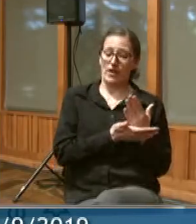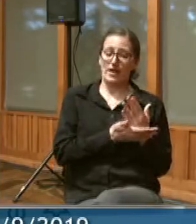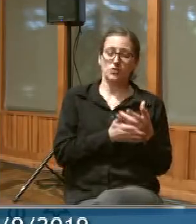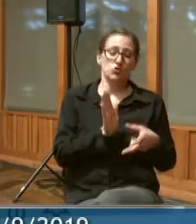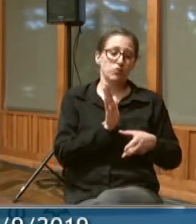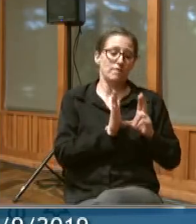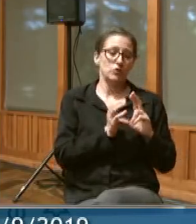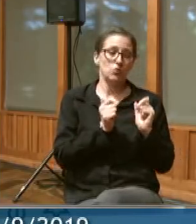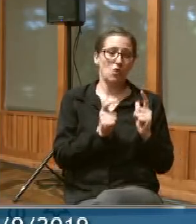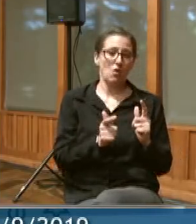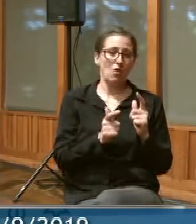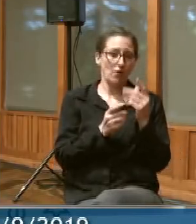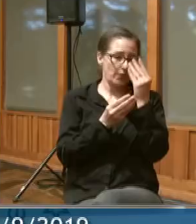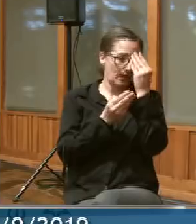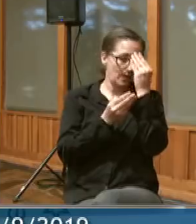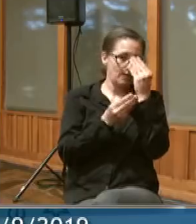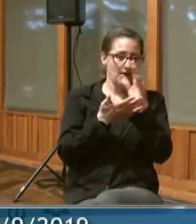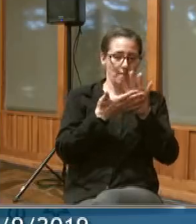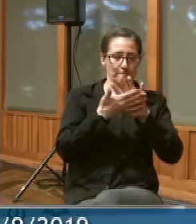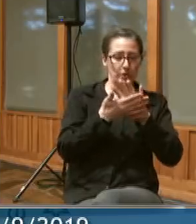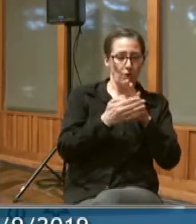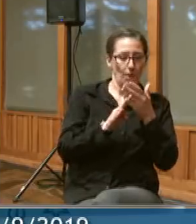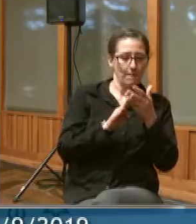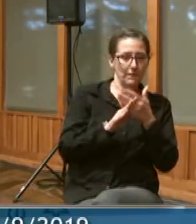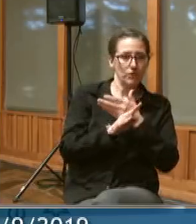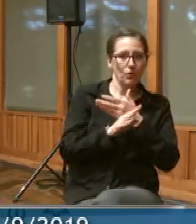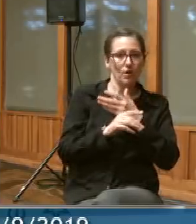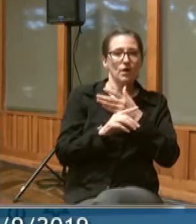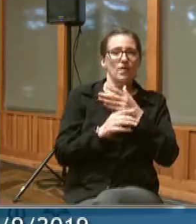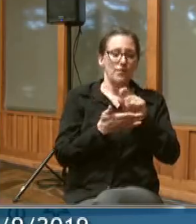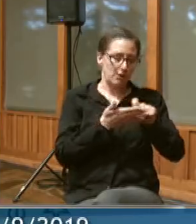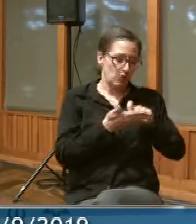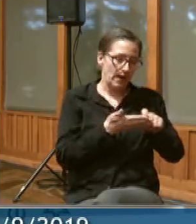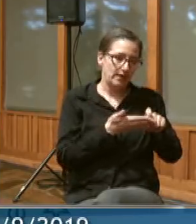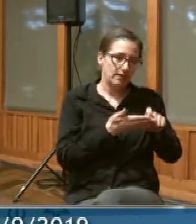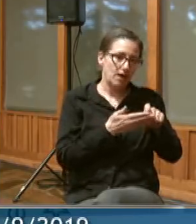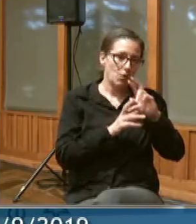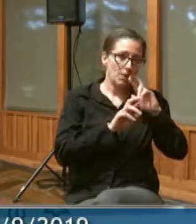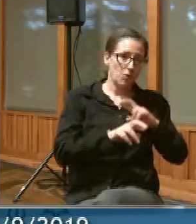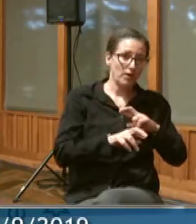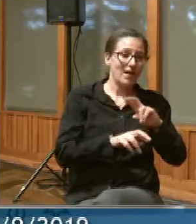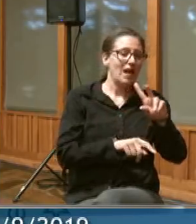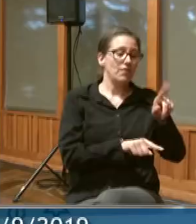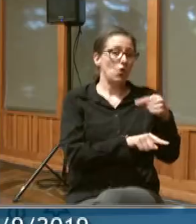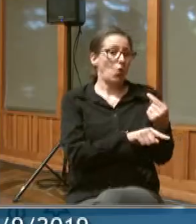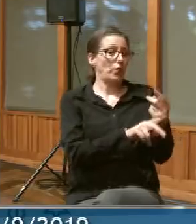THE ONLY POLICE WITH ACCESS TO THE DATA WILL BE POLICE. IF POLICE HAVE TO REVIEW THE FOOTAGE BEFORE THEY WRITE A